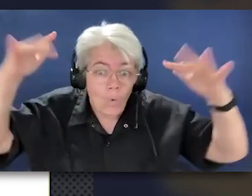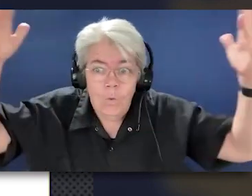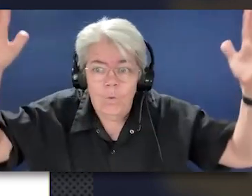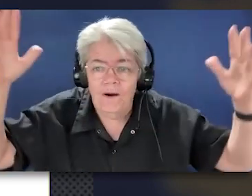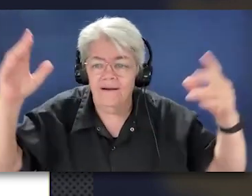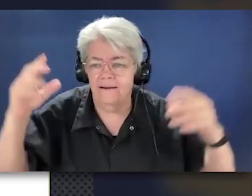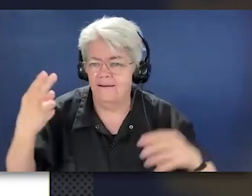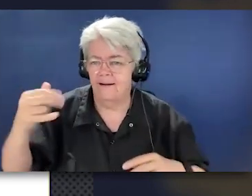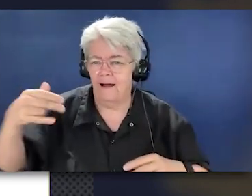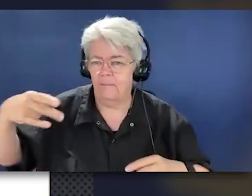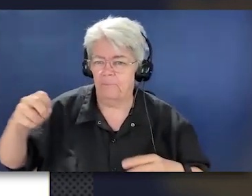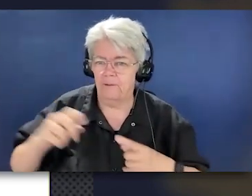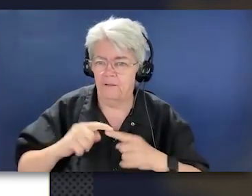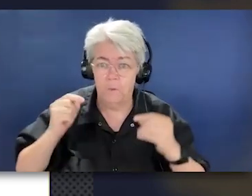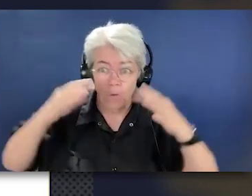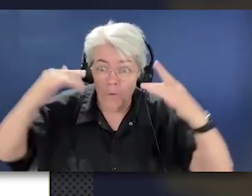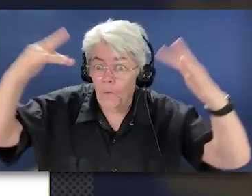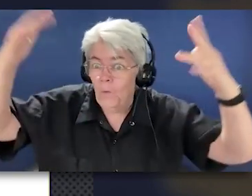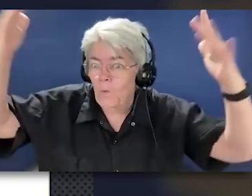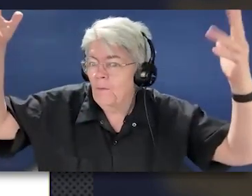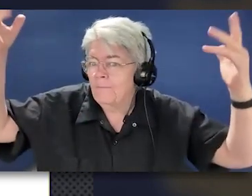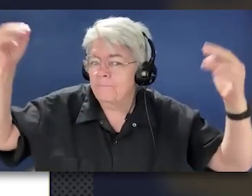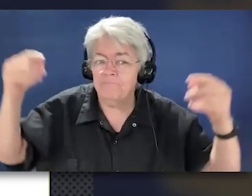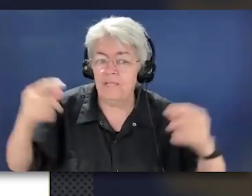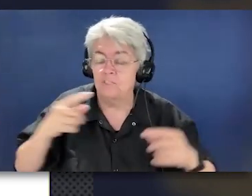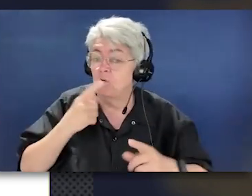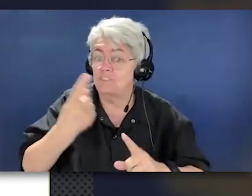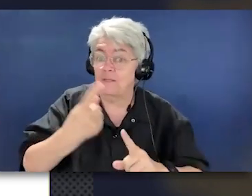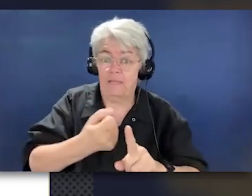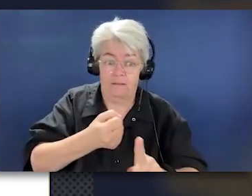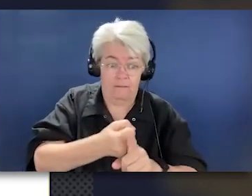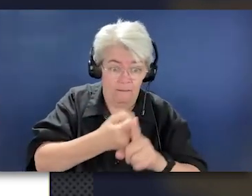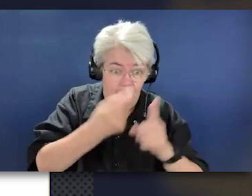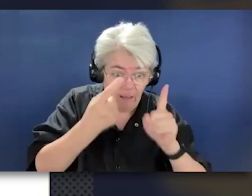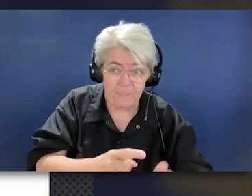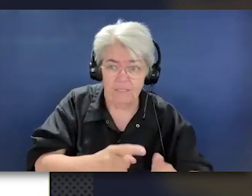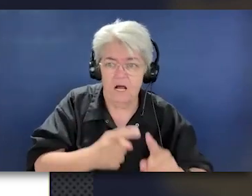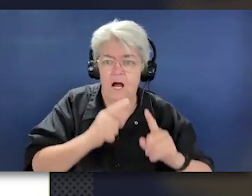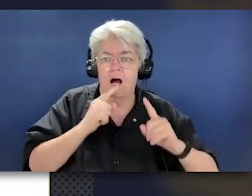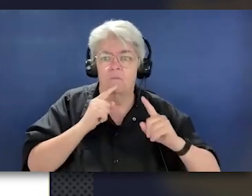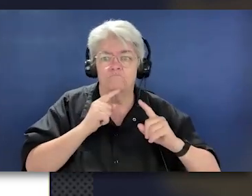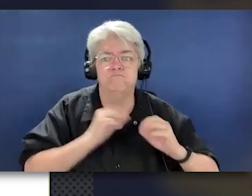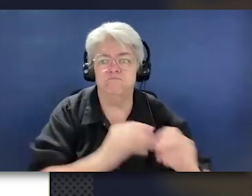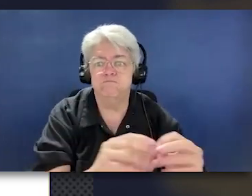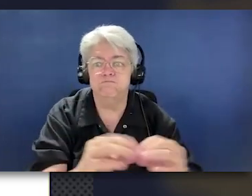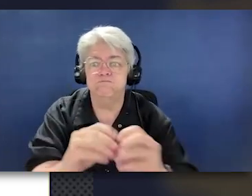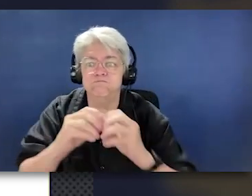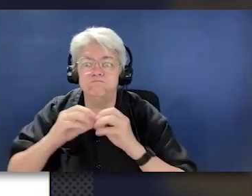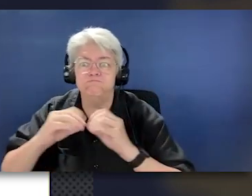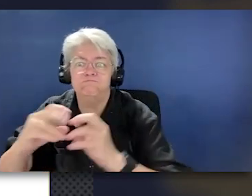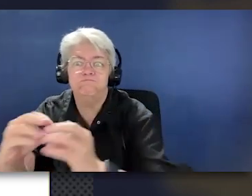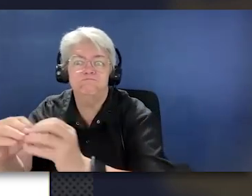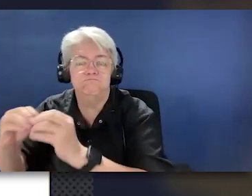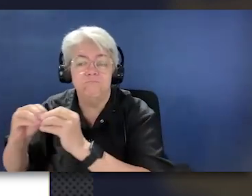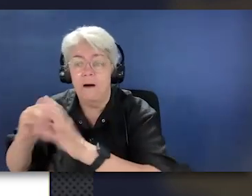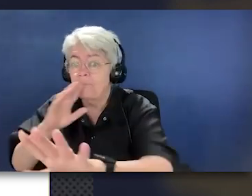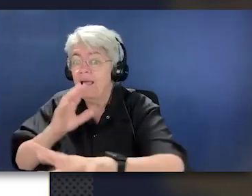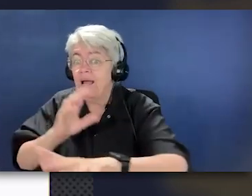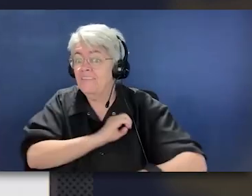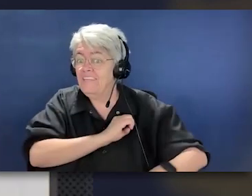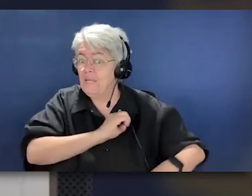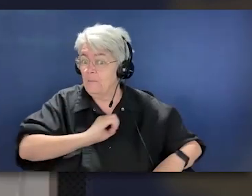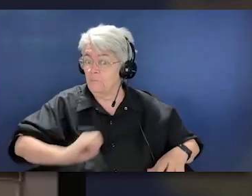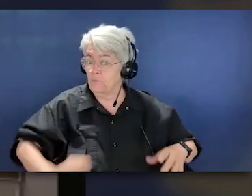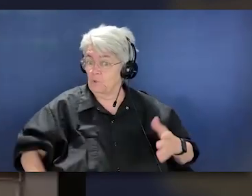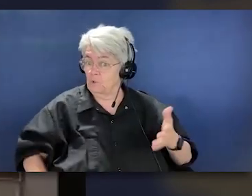happens and suddenly everybody starts talking about it. And in "Emperor’s New Clothes" format,